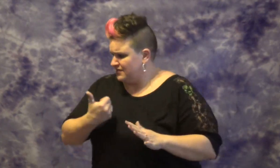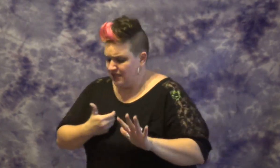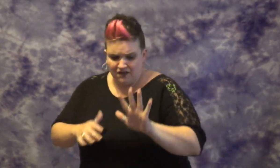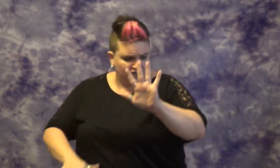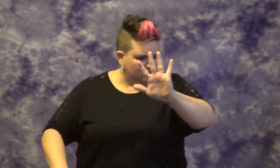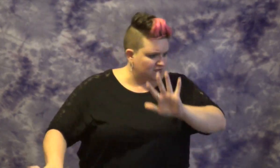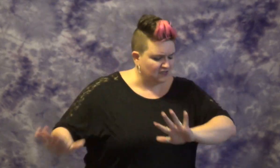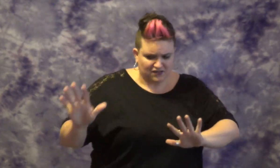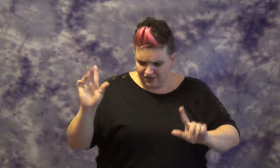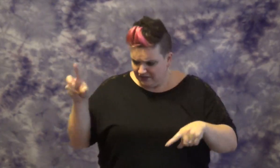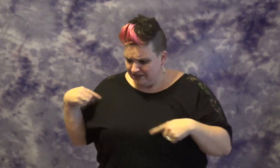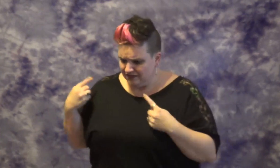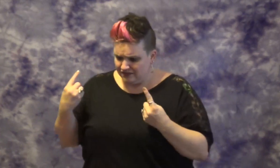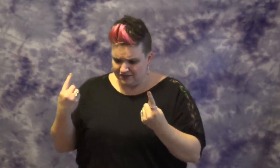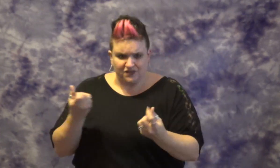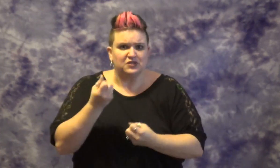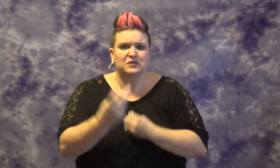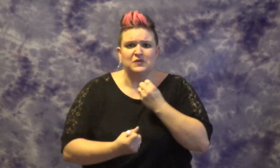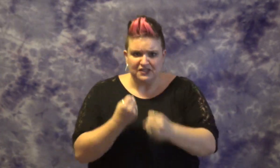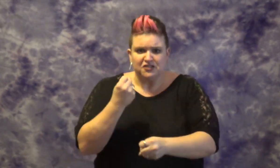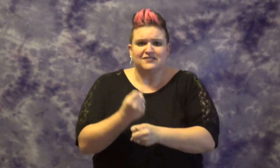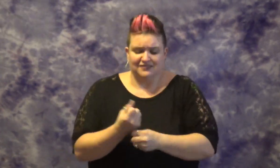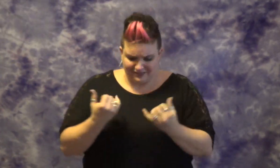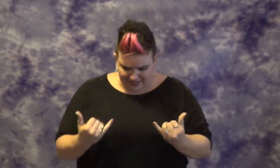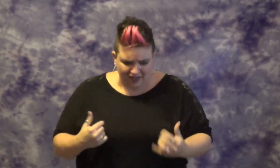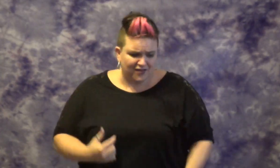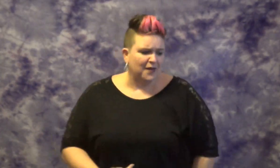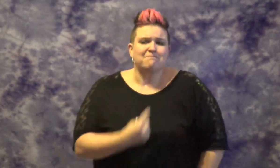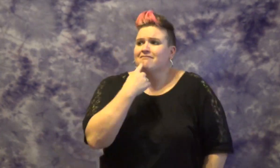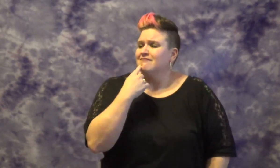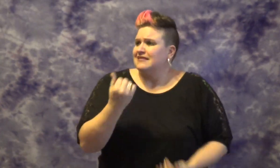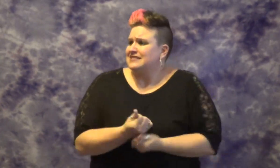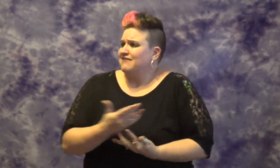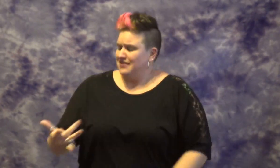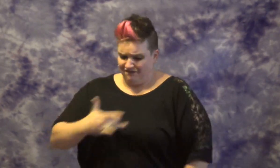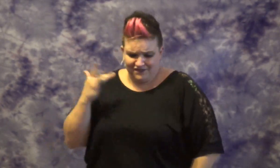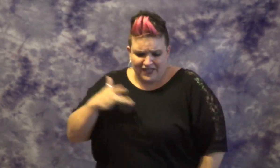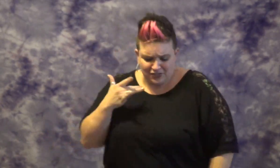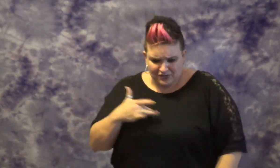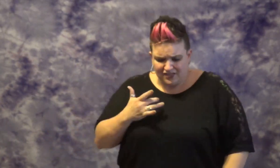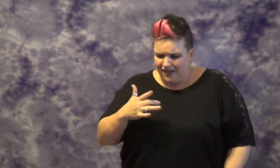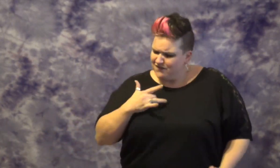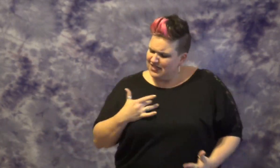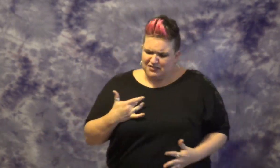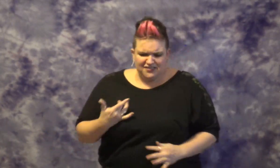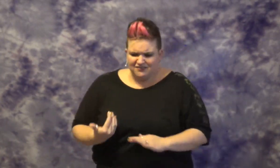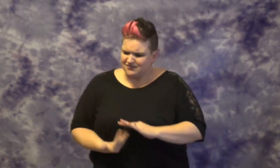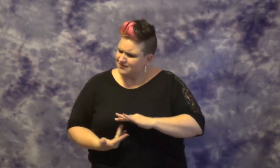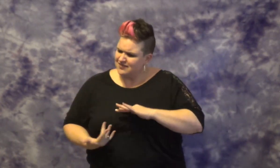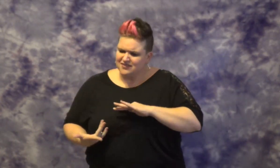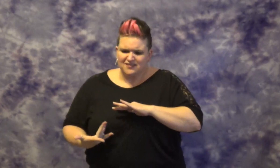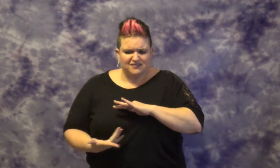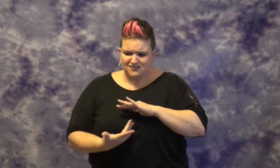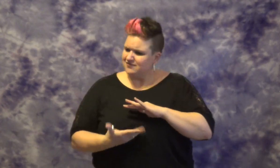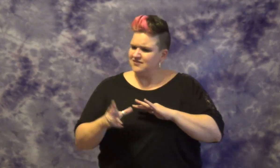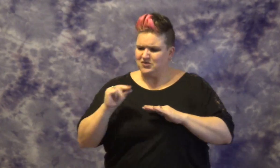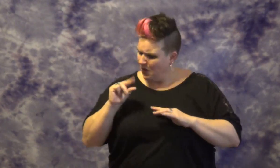ME DOUBT SELF SINCE TWO YEARS I MISS EVERYTHING I FEEL BURNING ANGER INSIDE